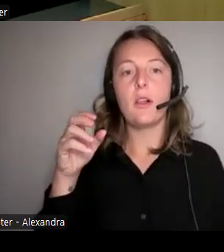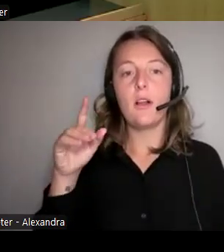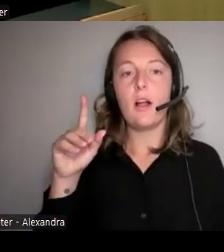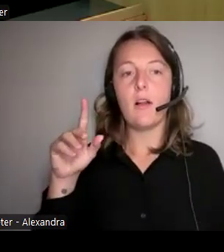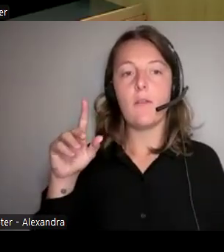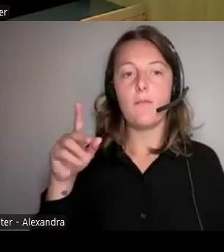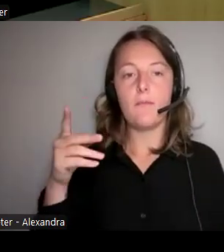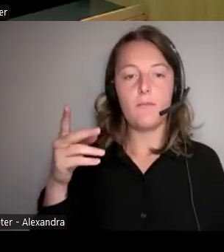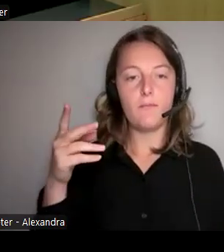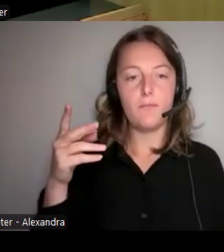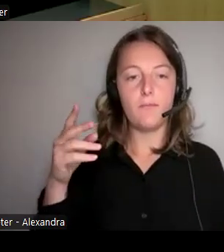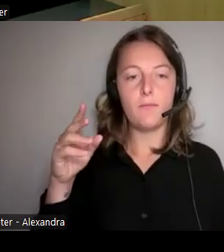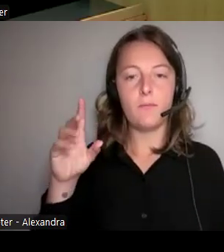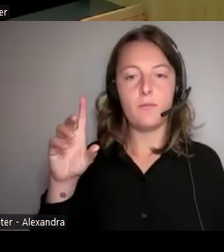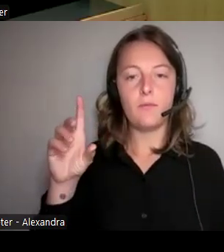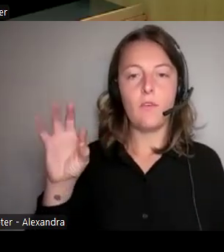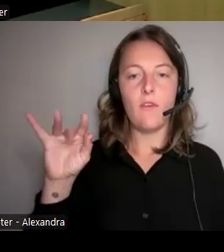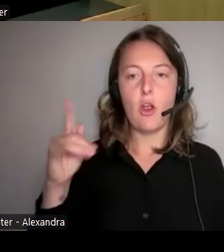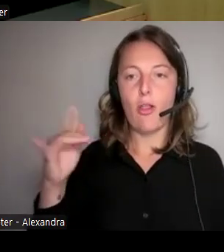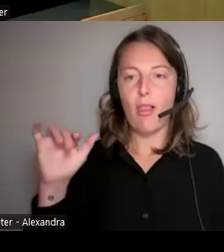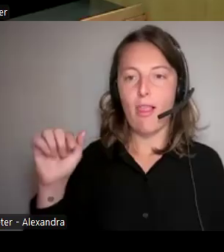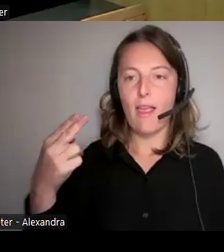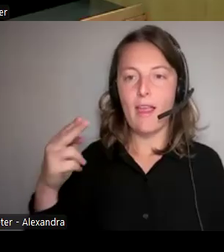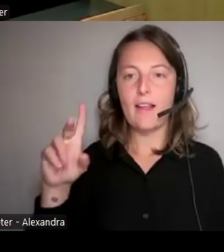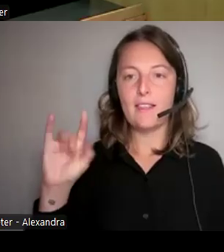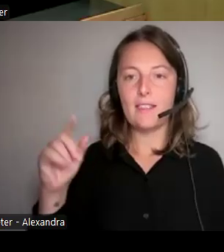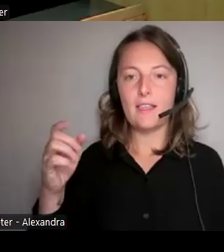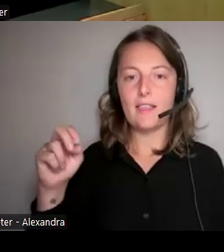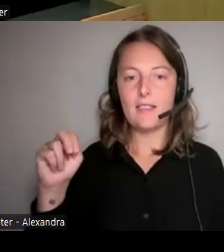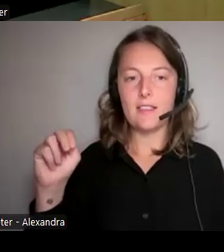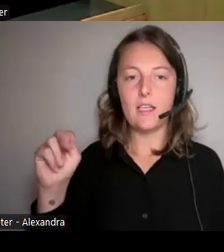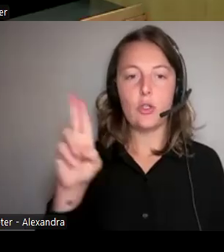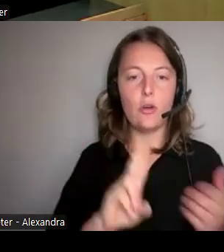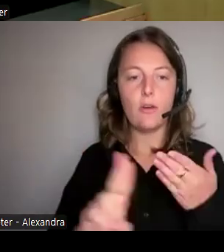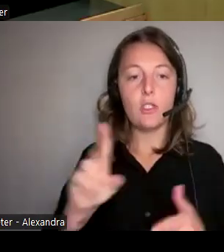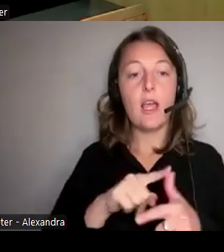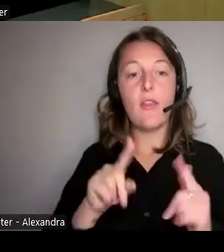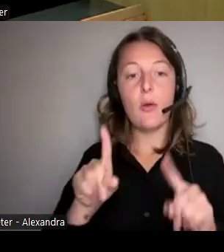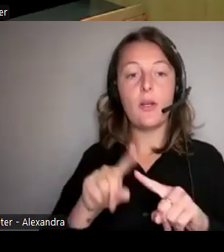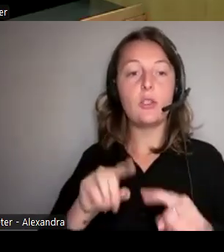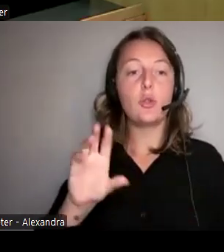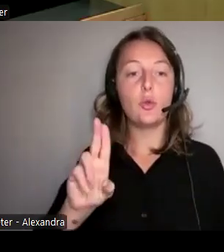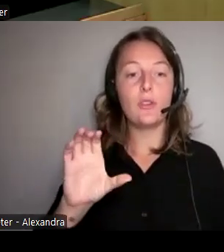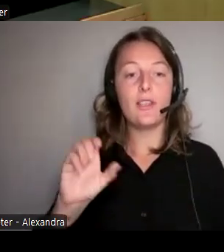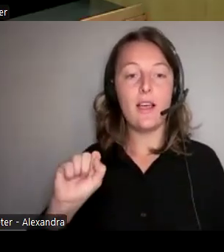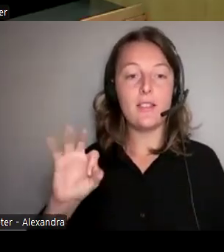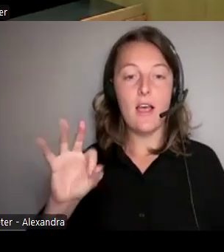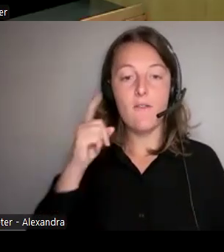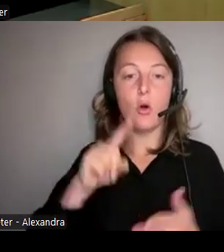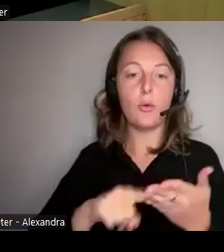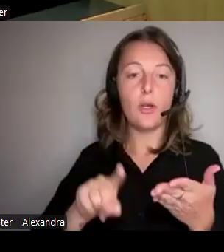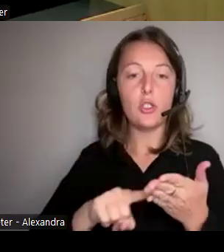there to the uh to UCSF to do a research post-doal fellowship and remained there on the faculty